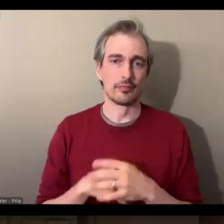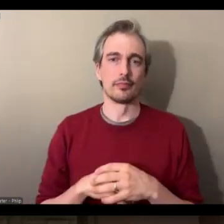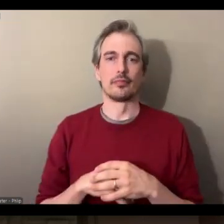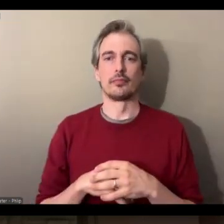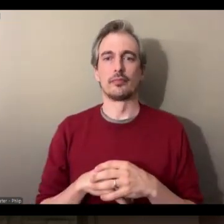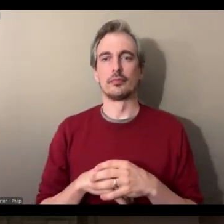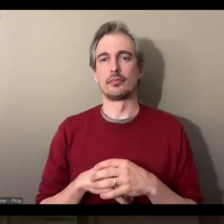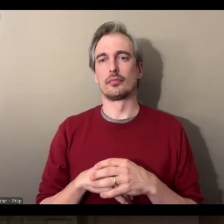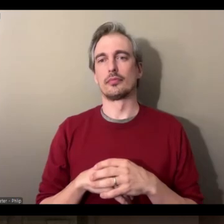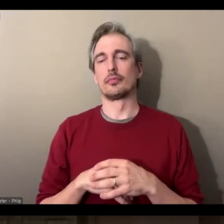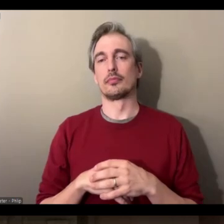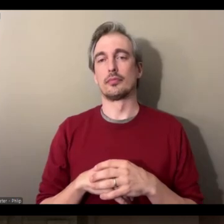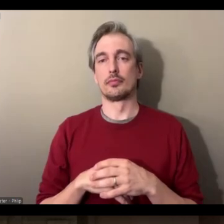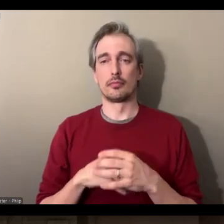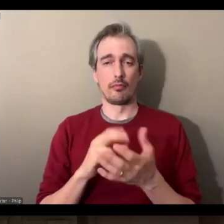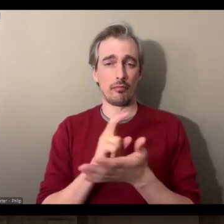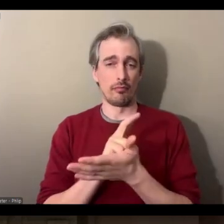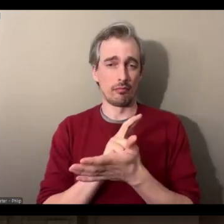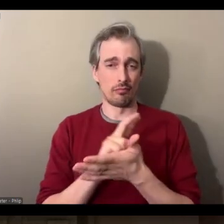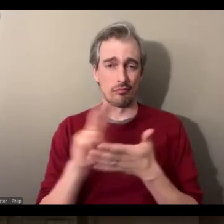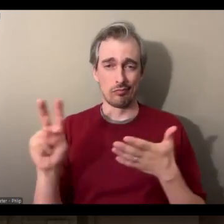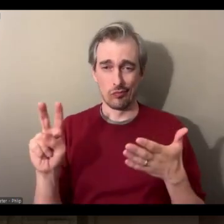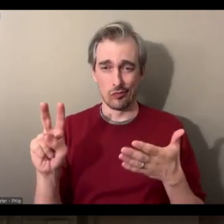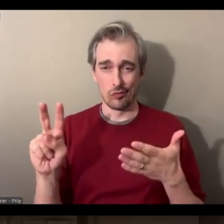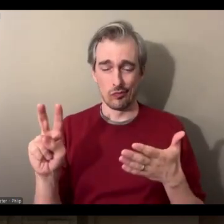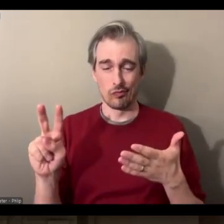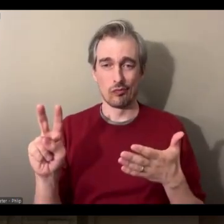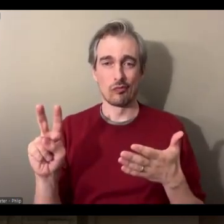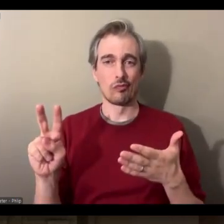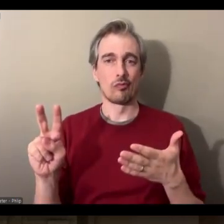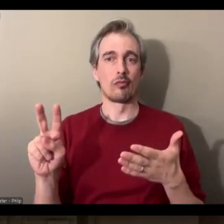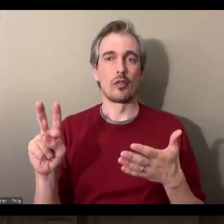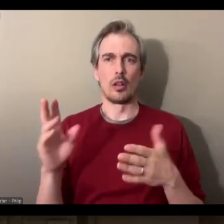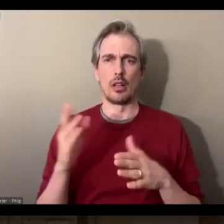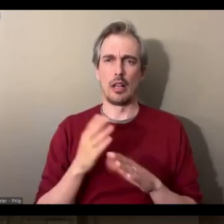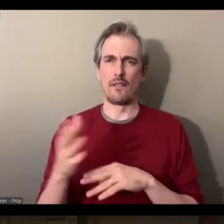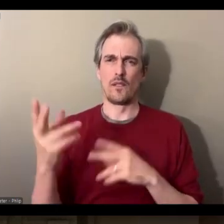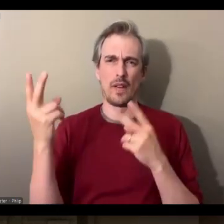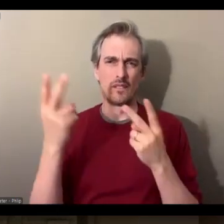they've visited the building, potentially, for the first time. But that really speaks,